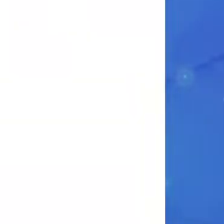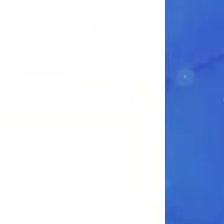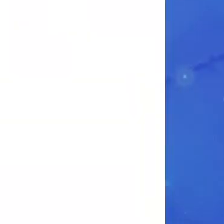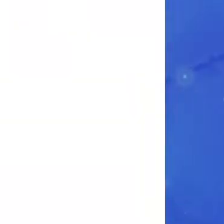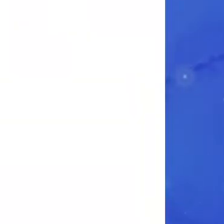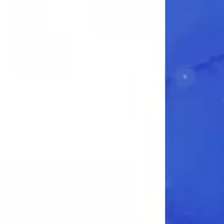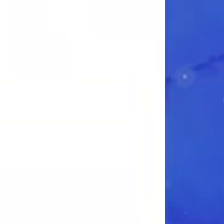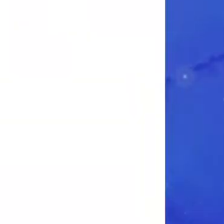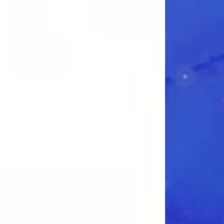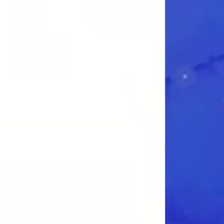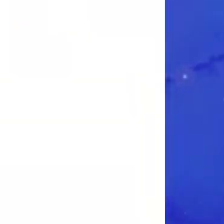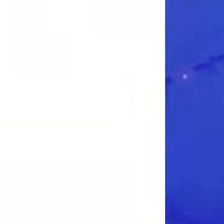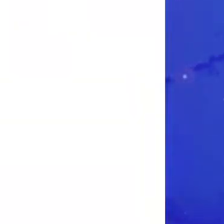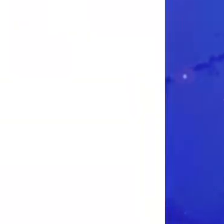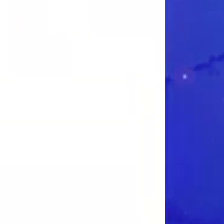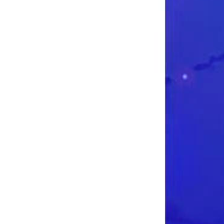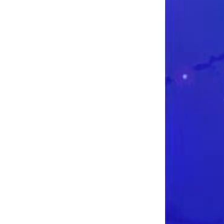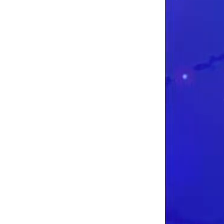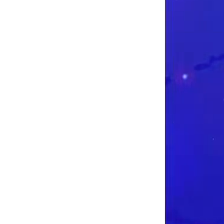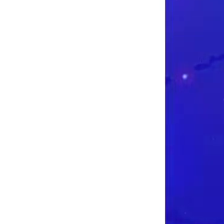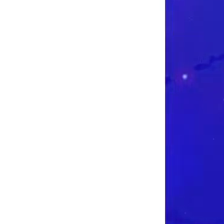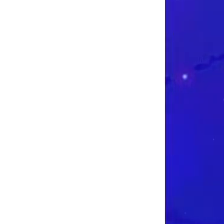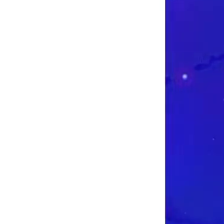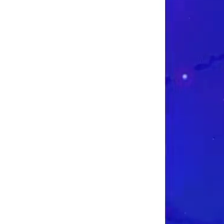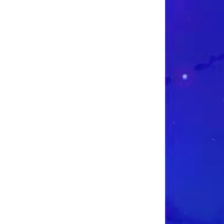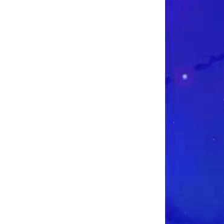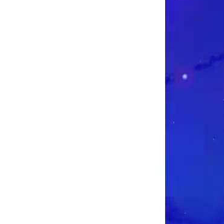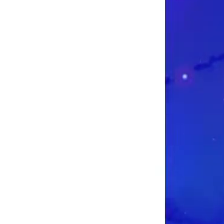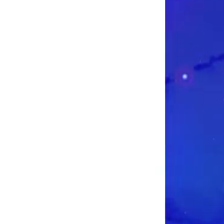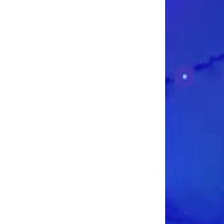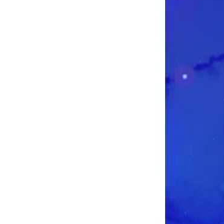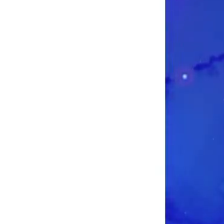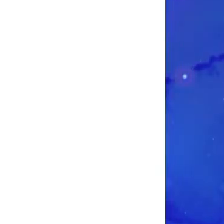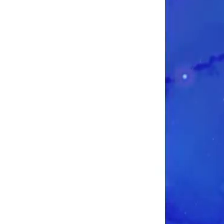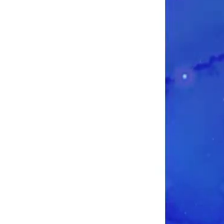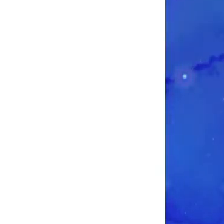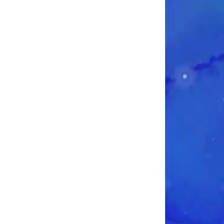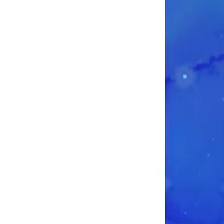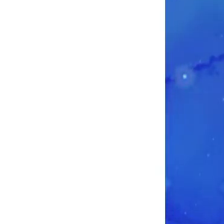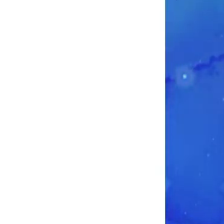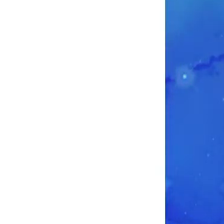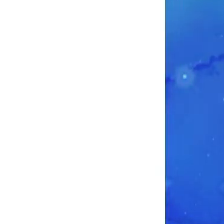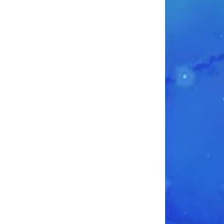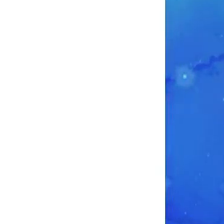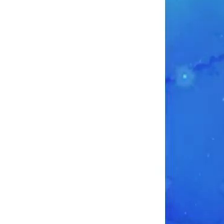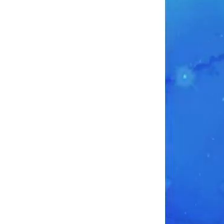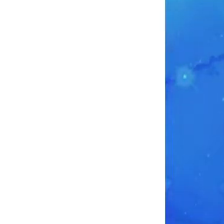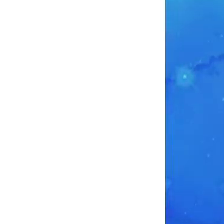consulting services to help support not for-profit organizations Services include SE Suite Staffing